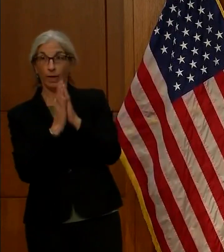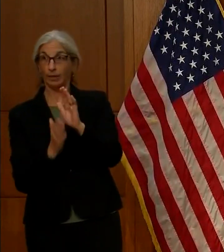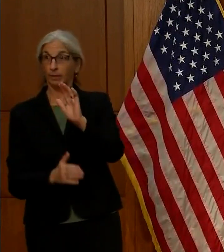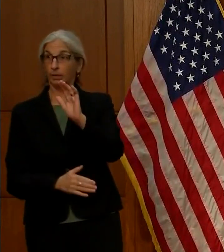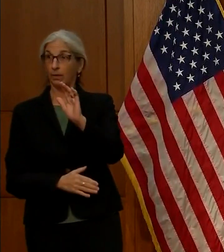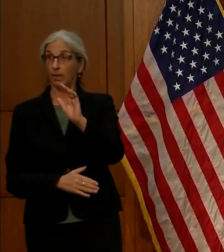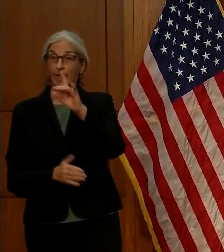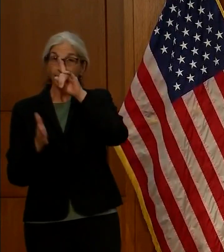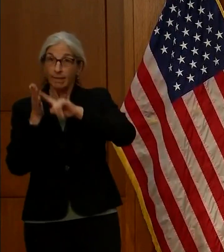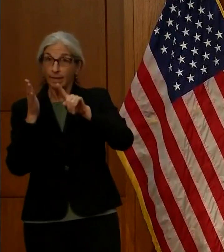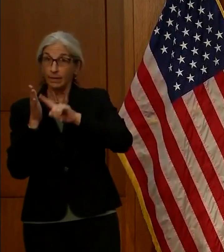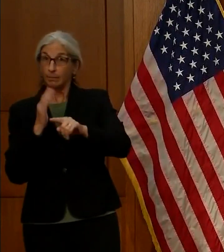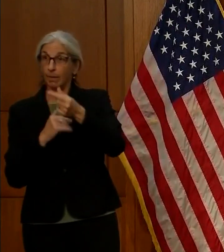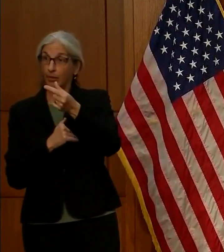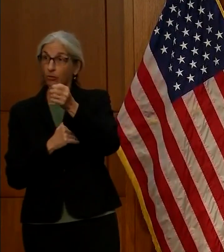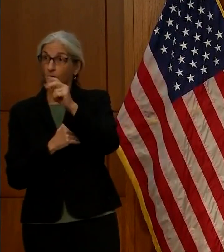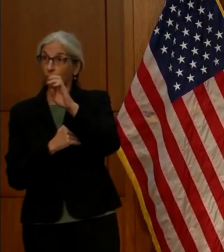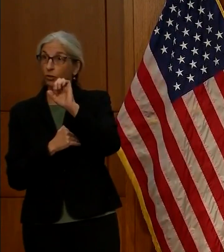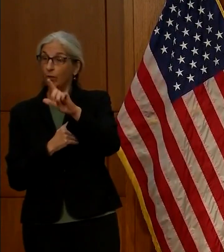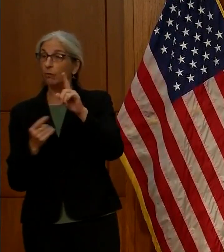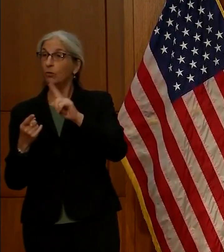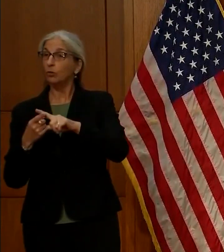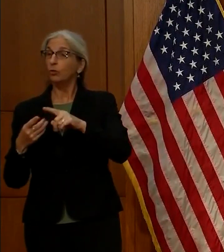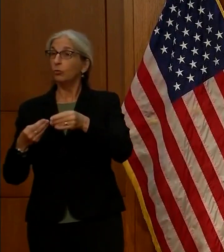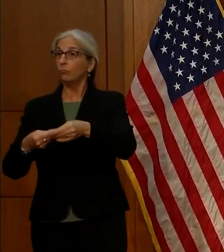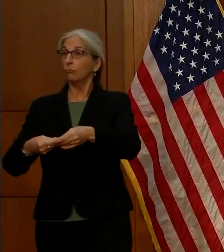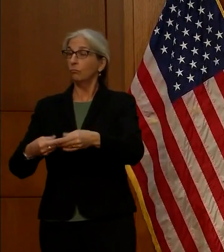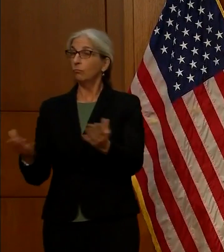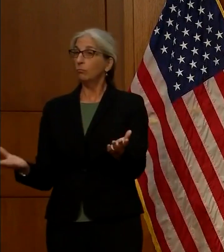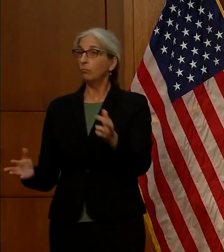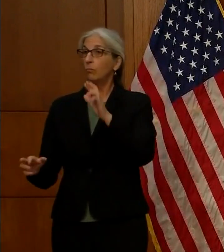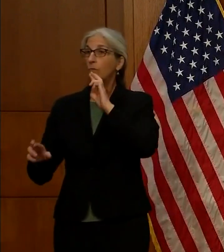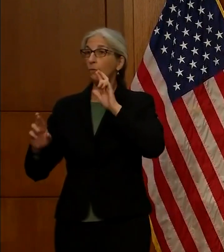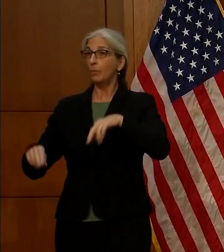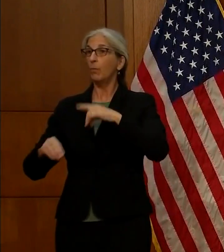THAT THEY'RE ACTING YOUR INSPECTOR GENERAL TO RELEASE